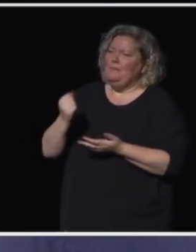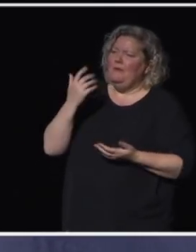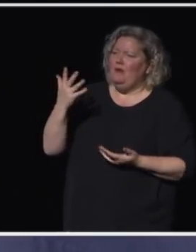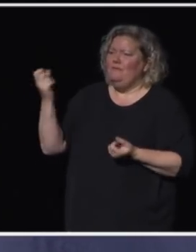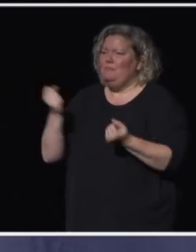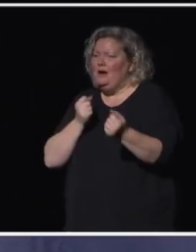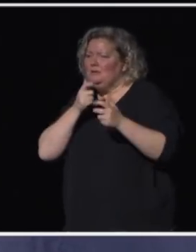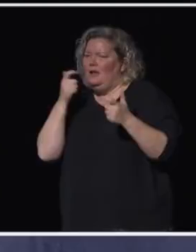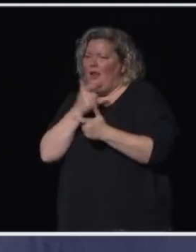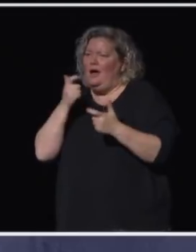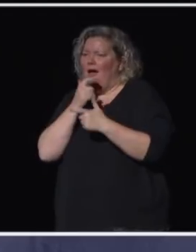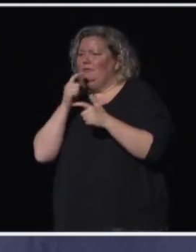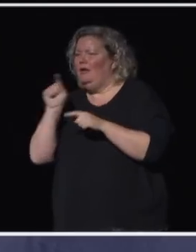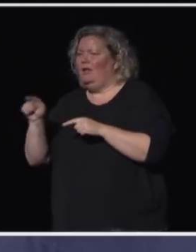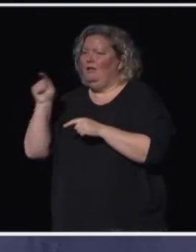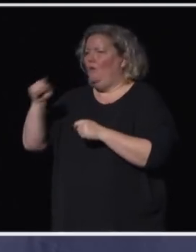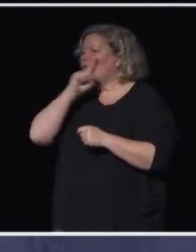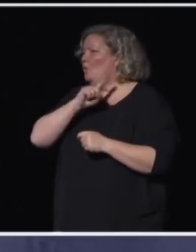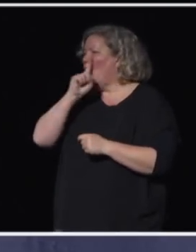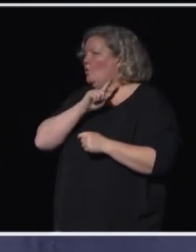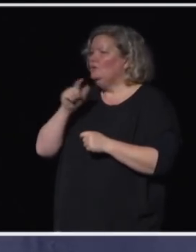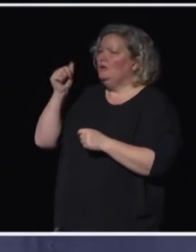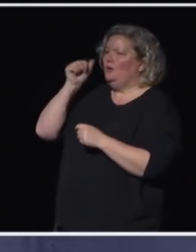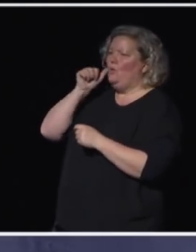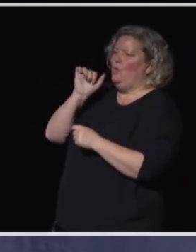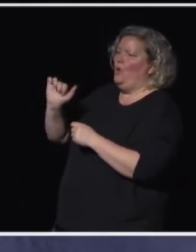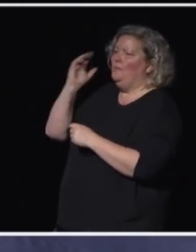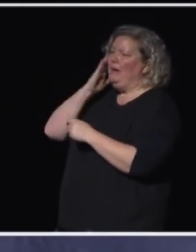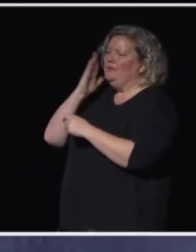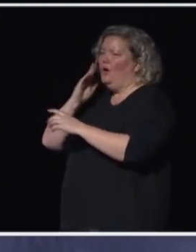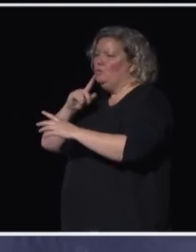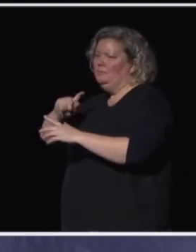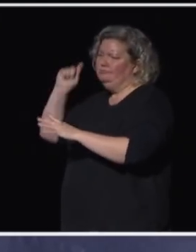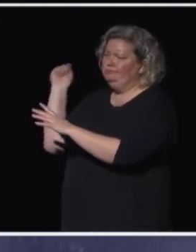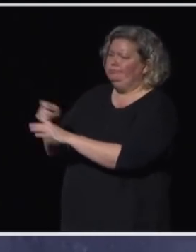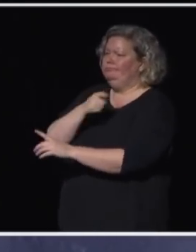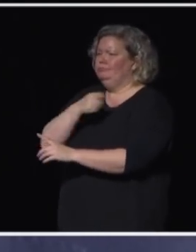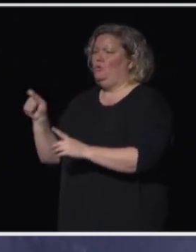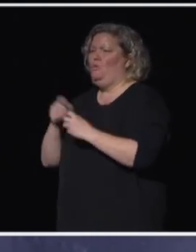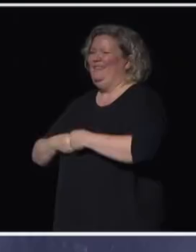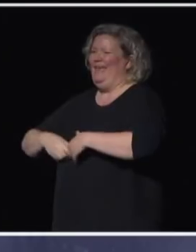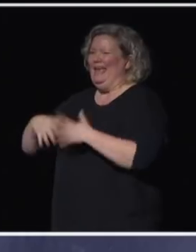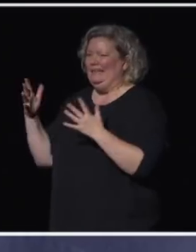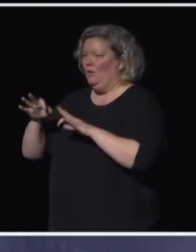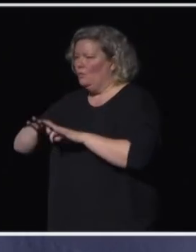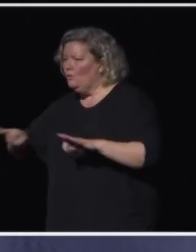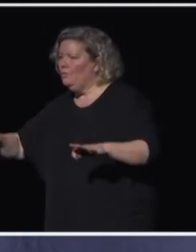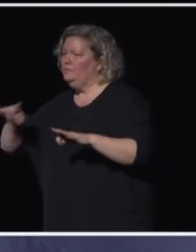at some girl whose mother was known to reach for anything -- cable wires, extension cords, pots, pans.